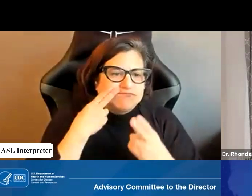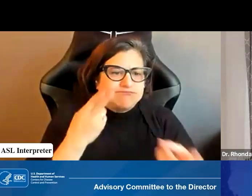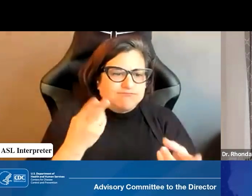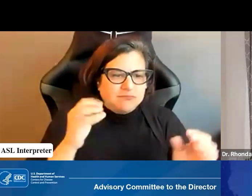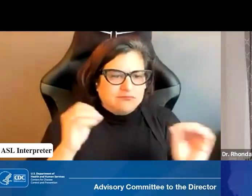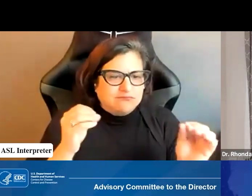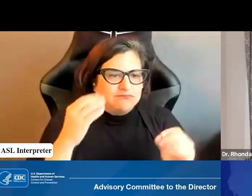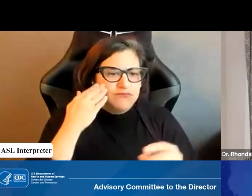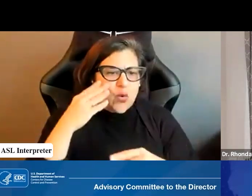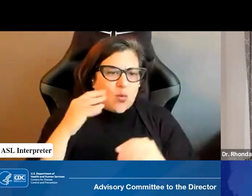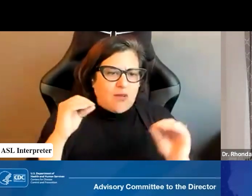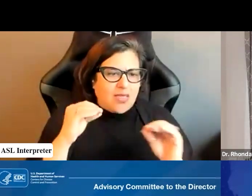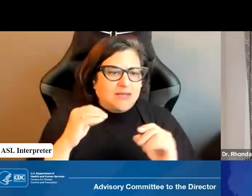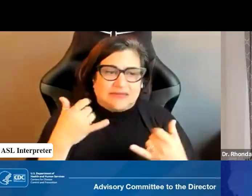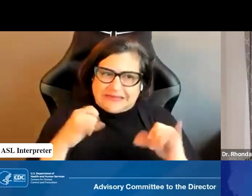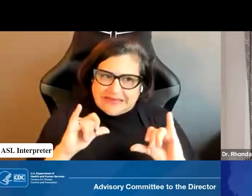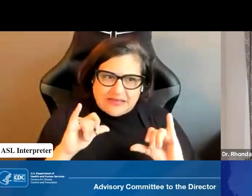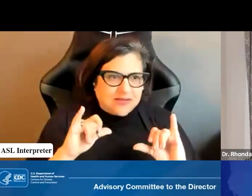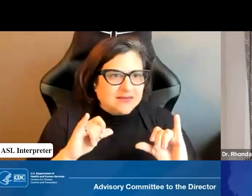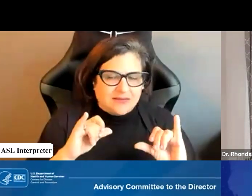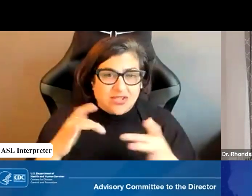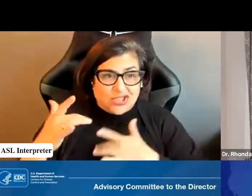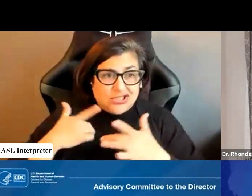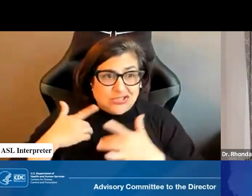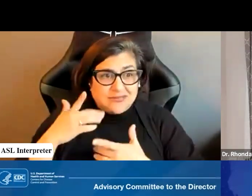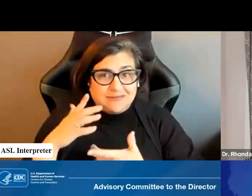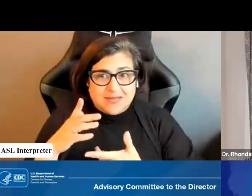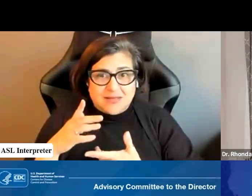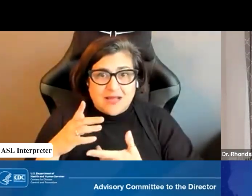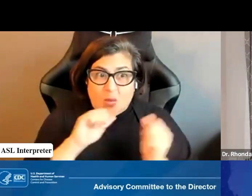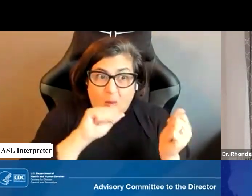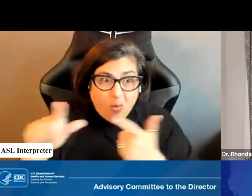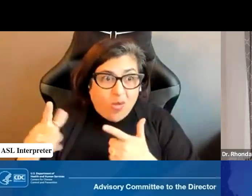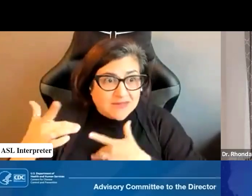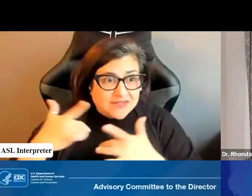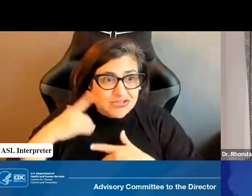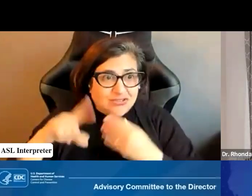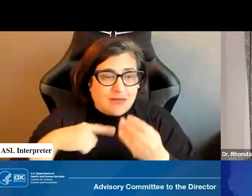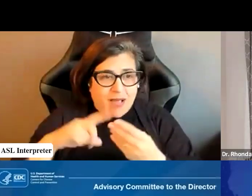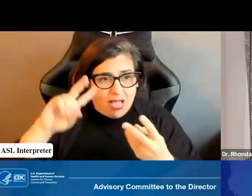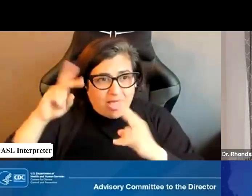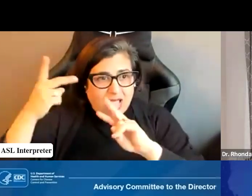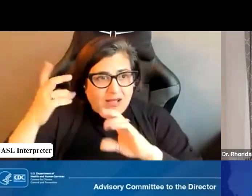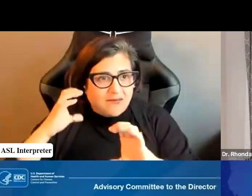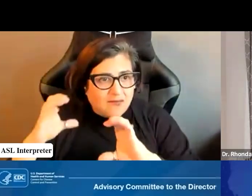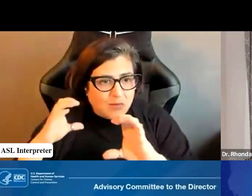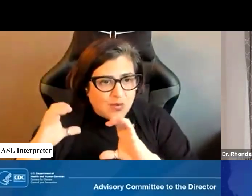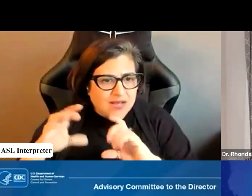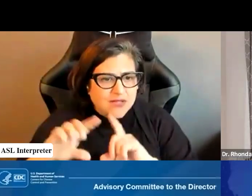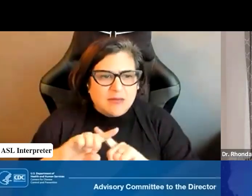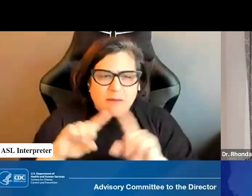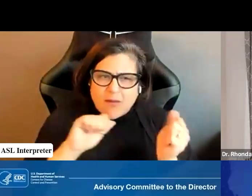Now some might have different reasons for that concern, but I think to Rhonda's point,